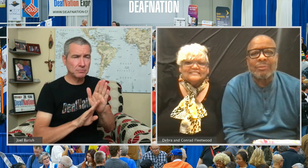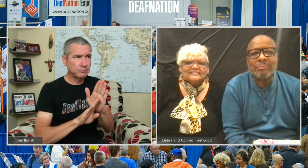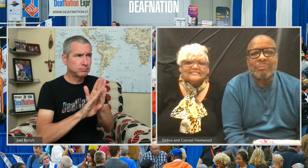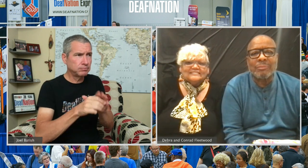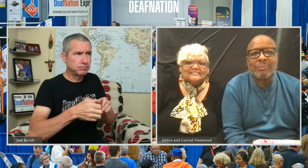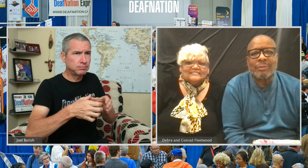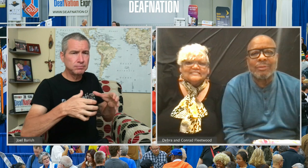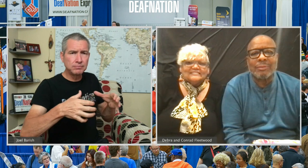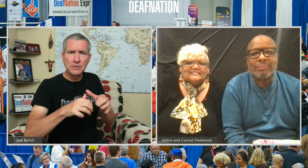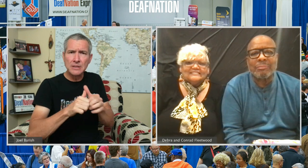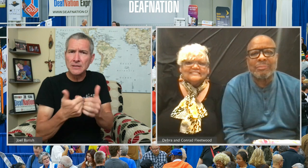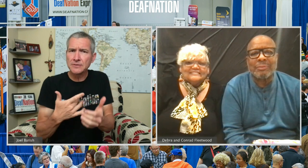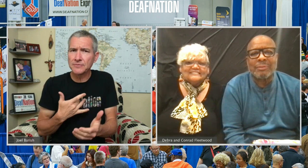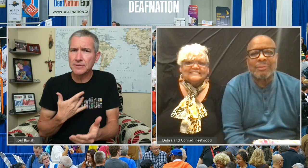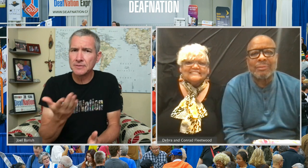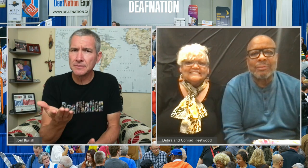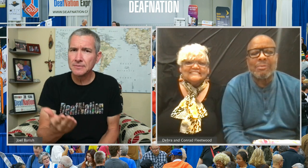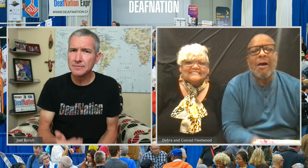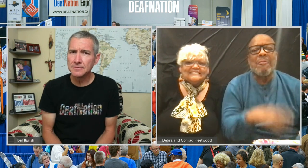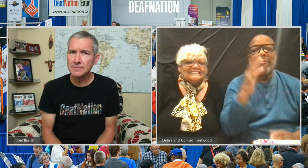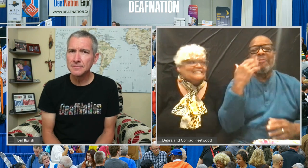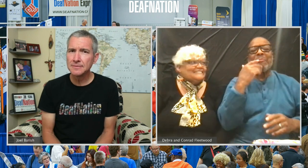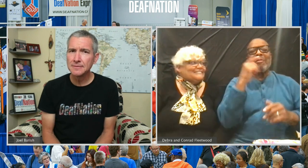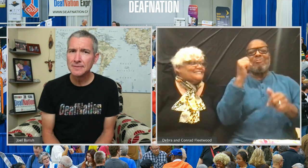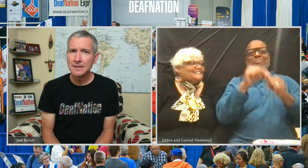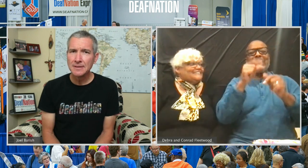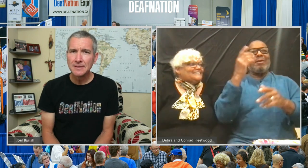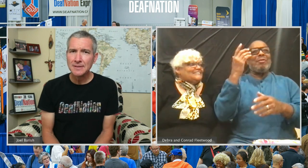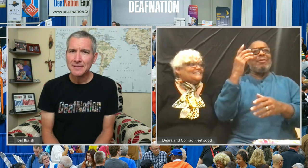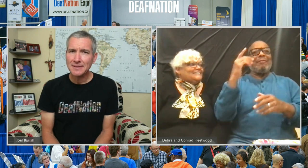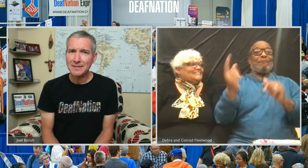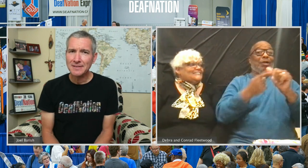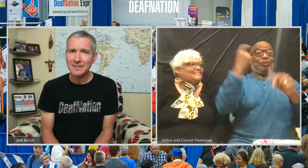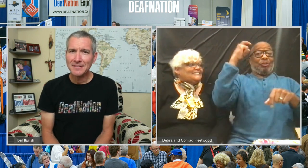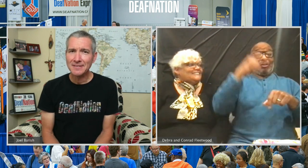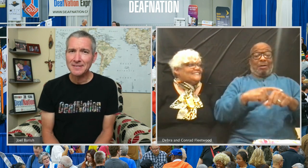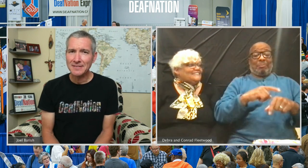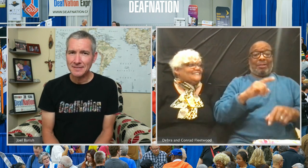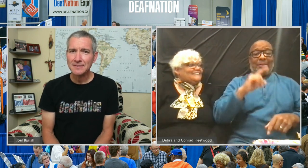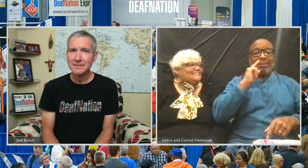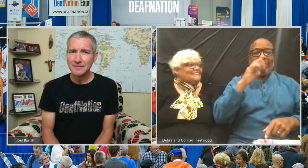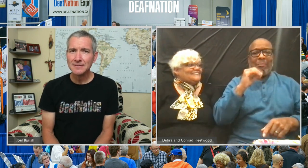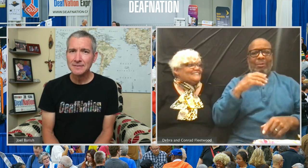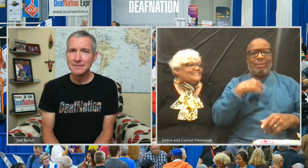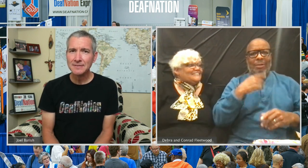developing and growing, how did you feel? I remember the first time when we went to the DeafNation Expo.